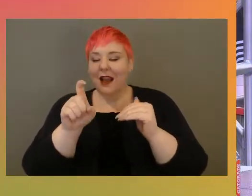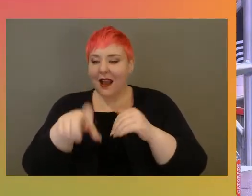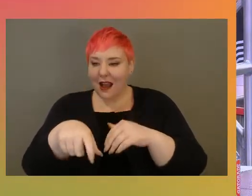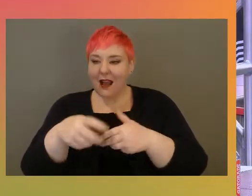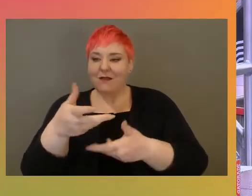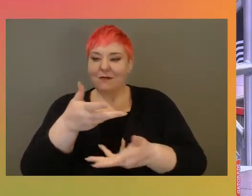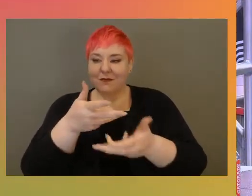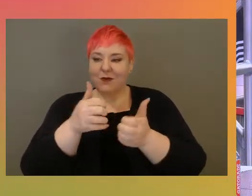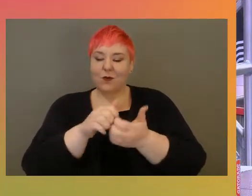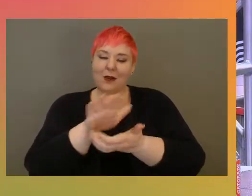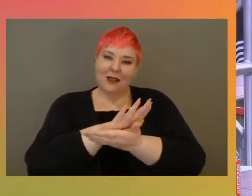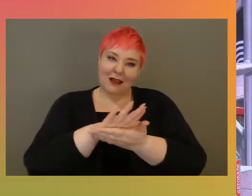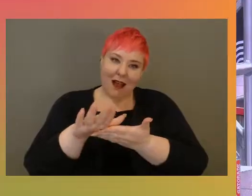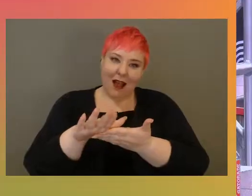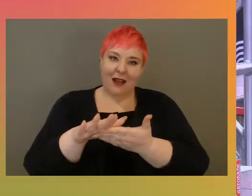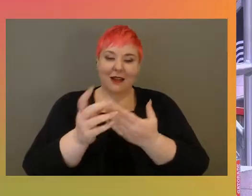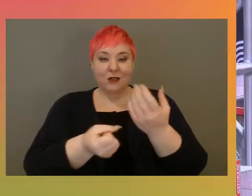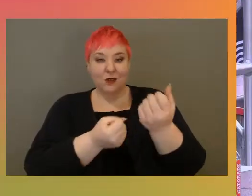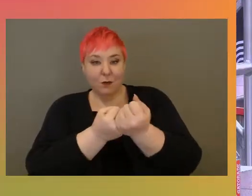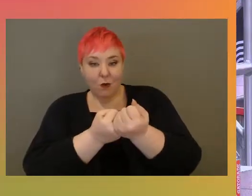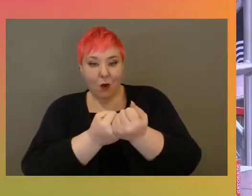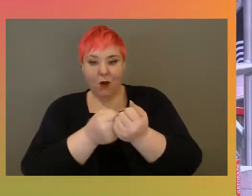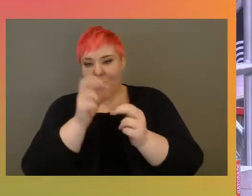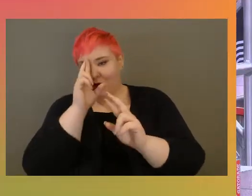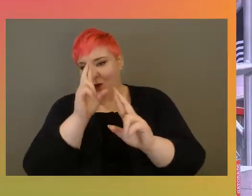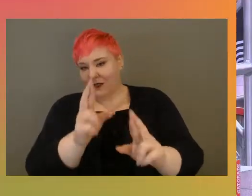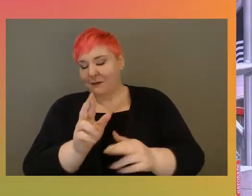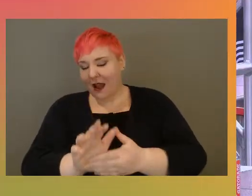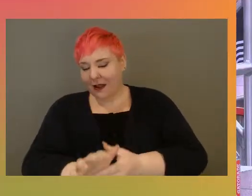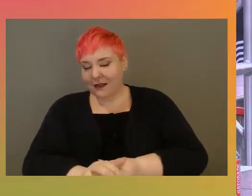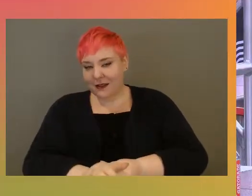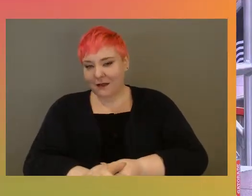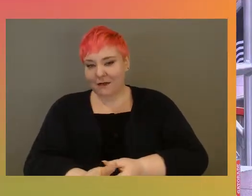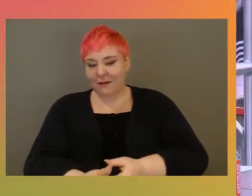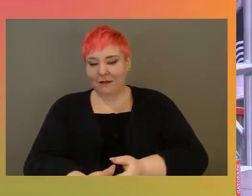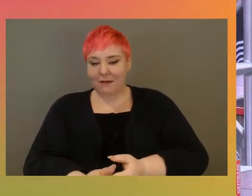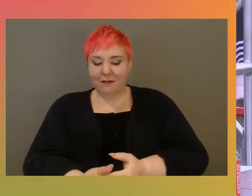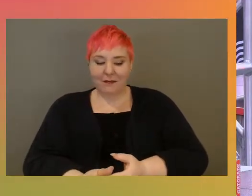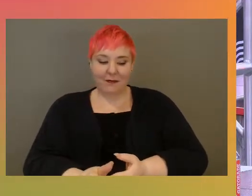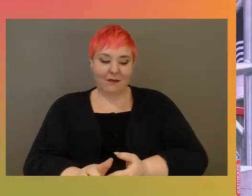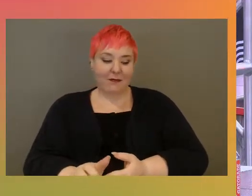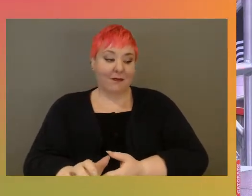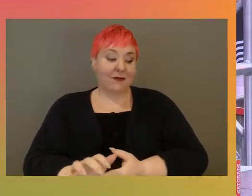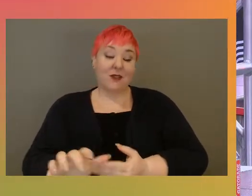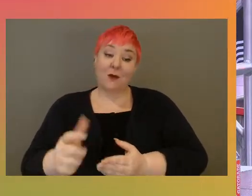DOWN TO IT, WE ARE ON THE SAME TEAM. AND TEAMMATES NEED TO BE